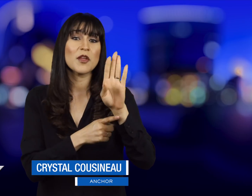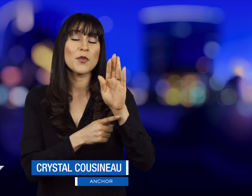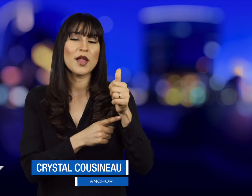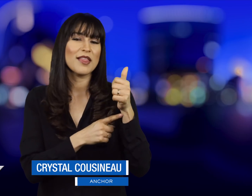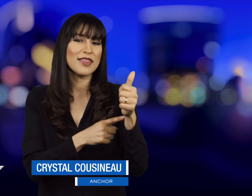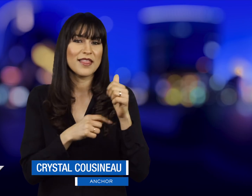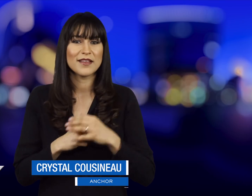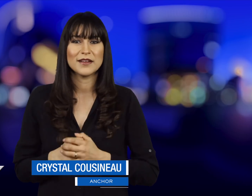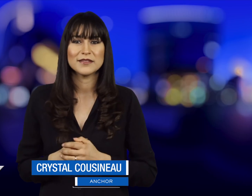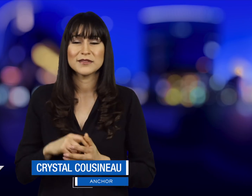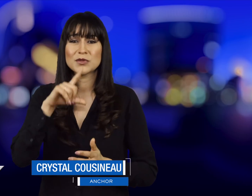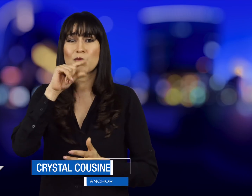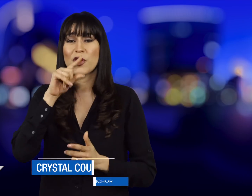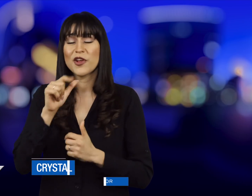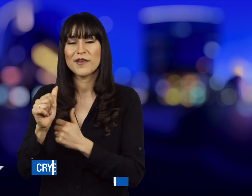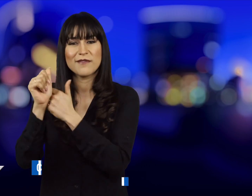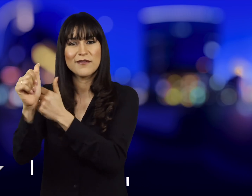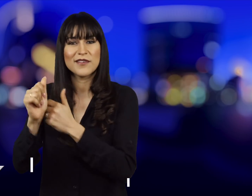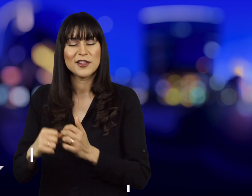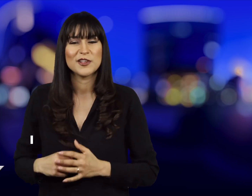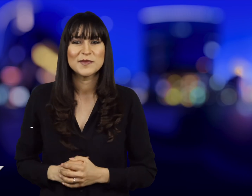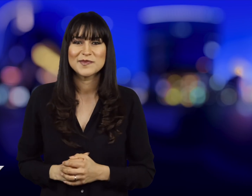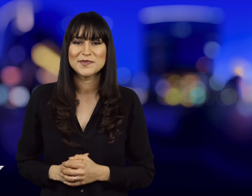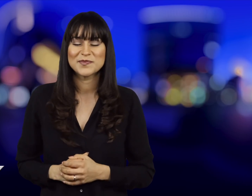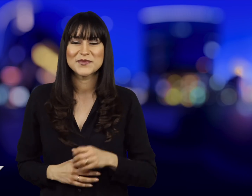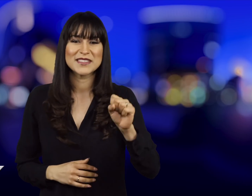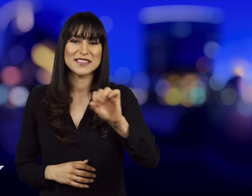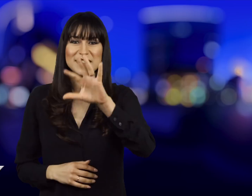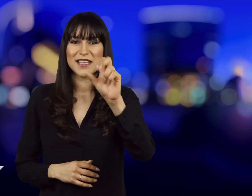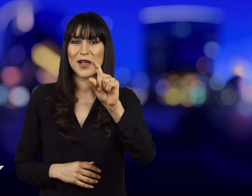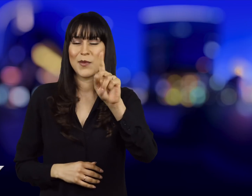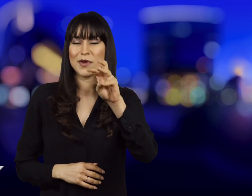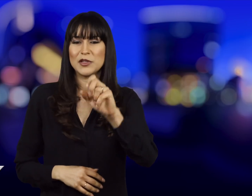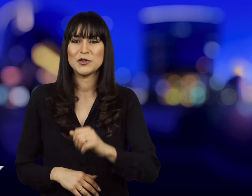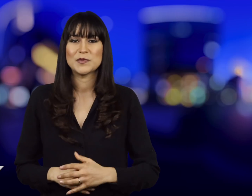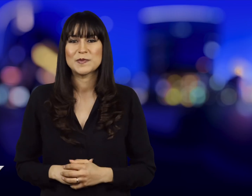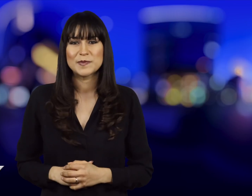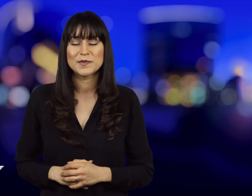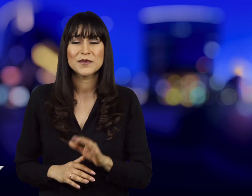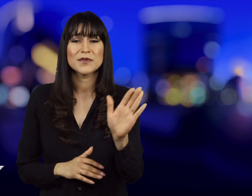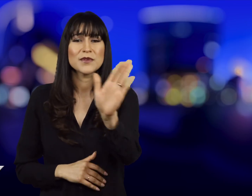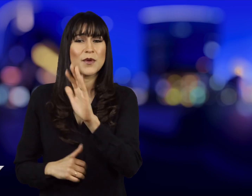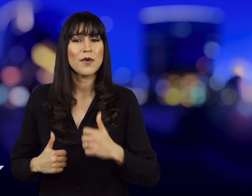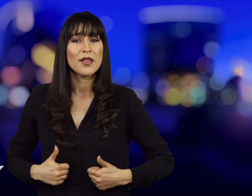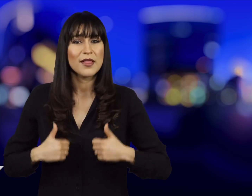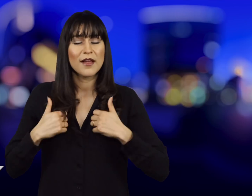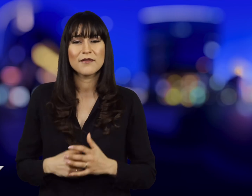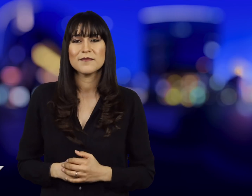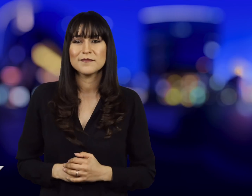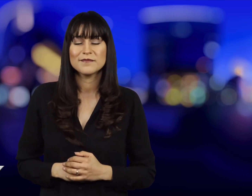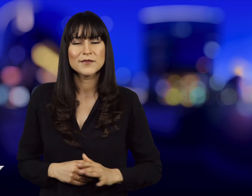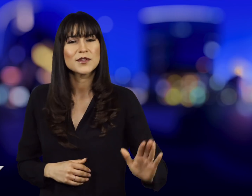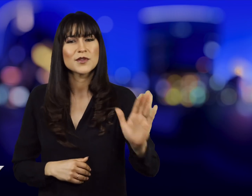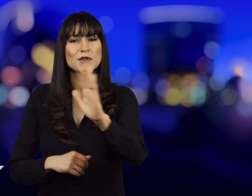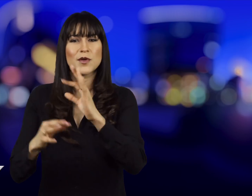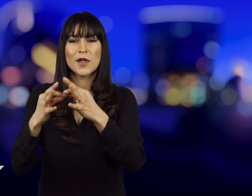Remember to like us on Facebook and follow us on Twitter. Sign1News. Your life.